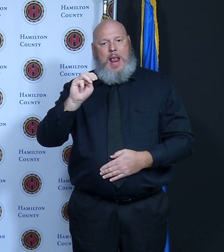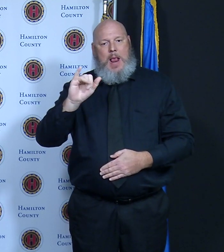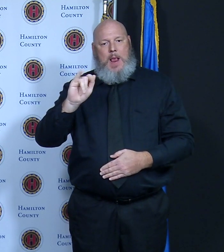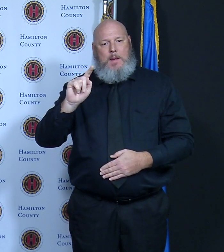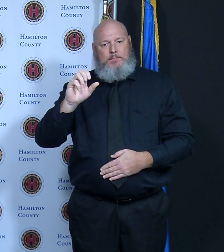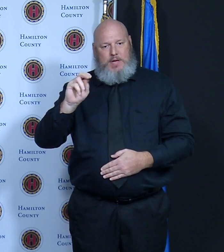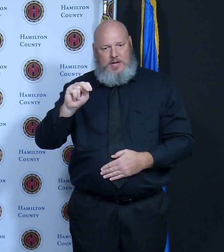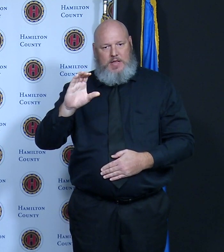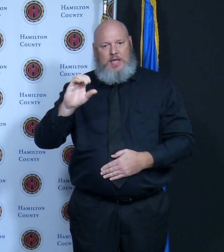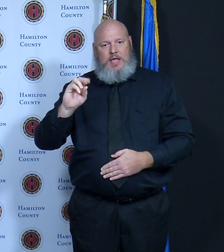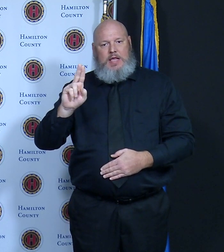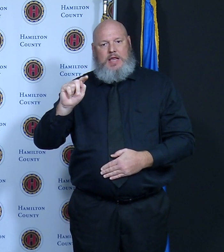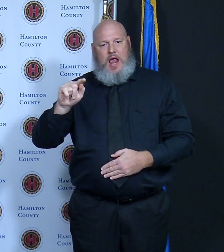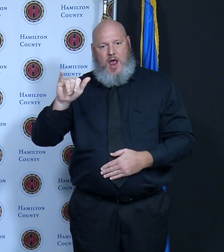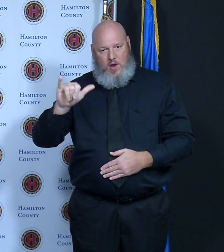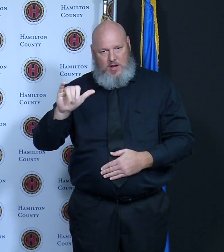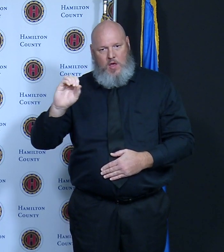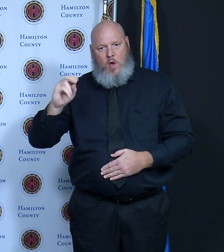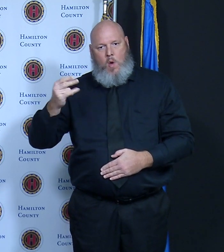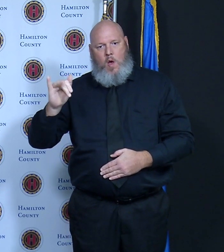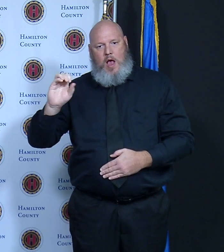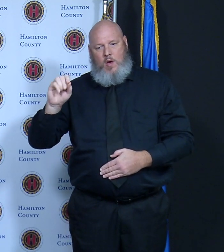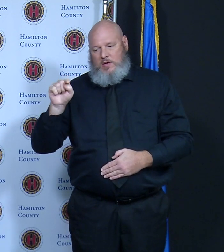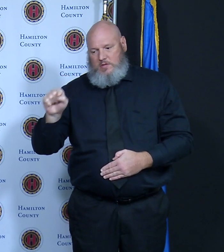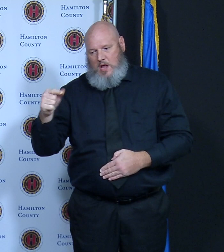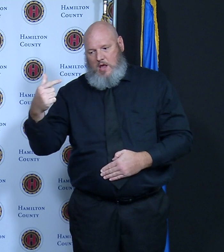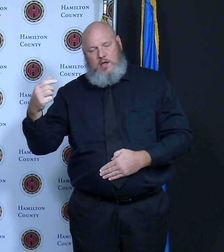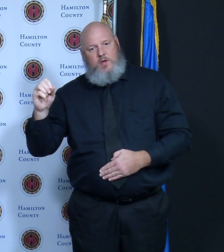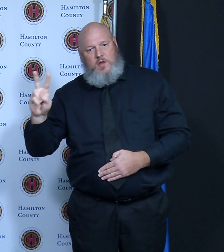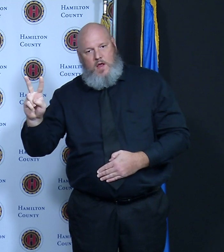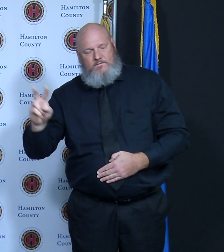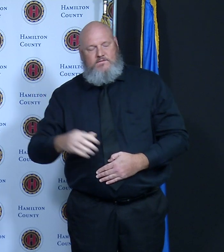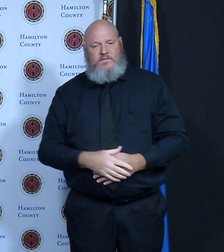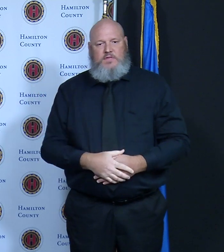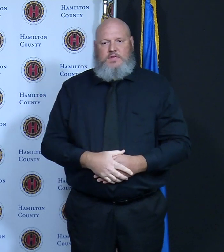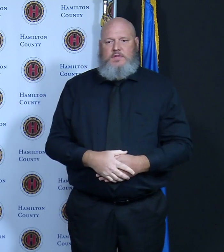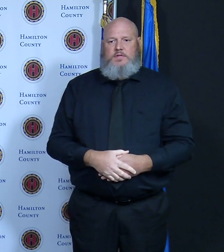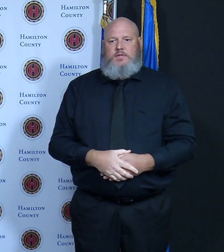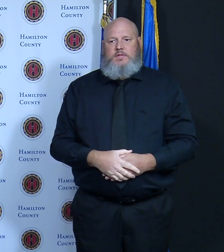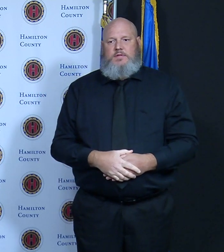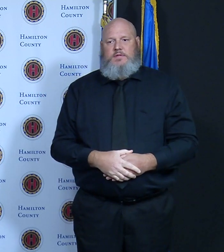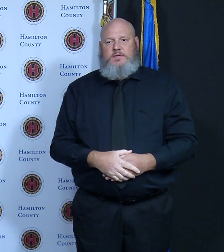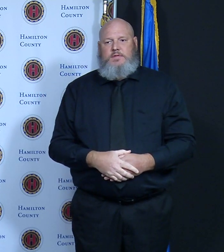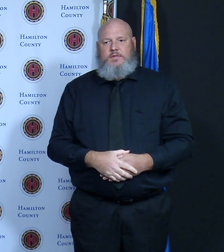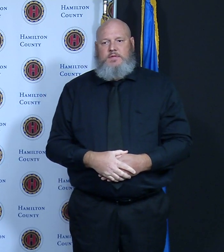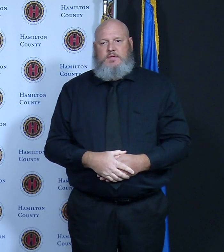easy to understand but if you still have questions as you heard yesterday the